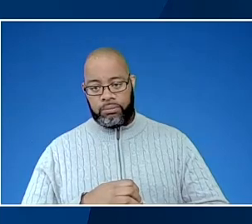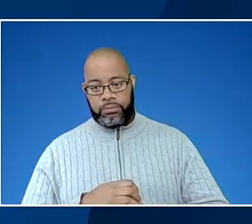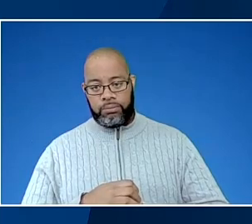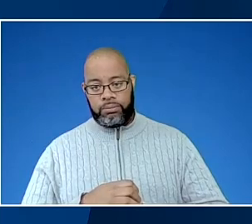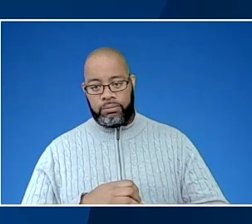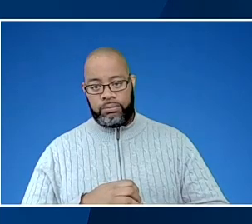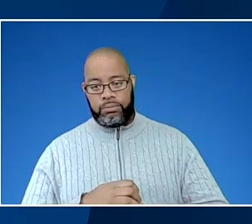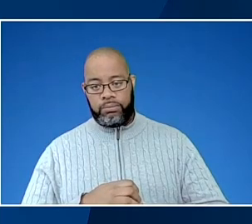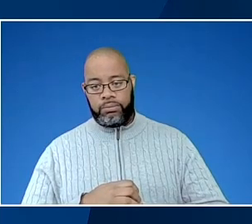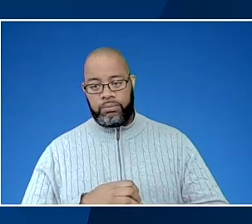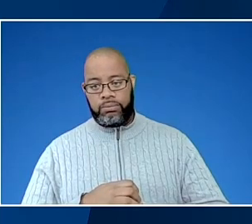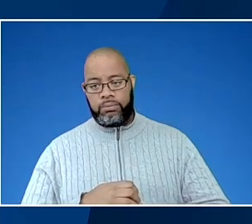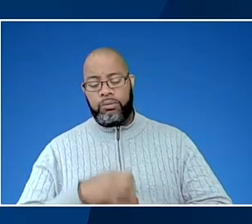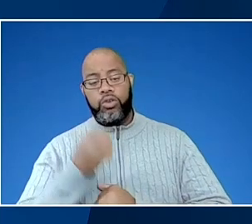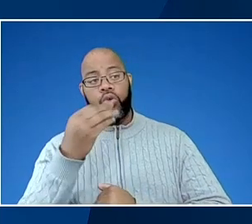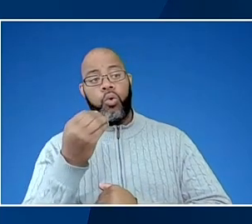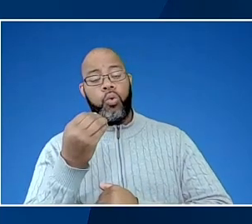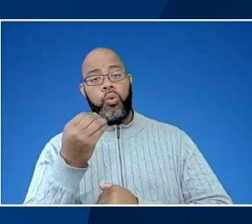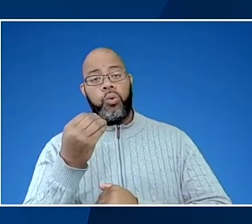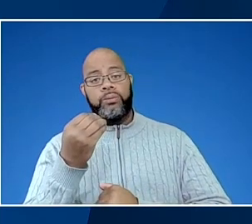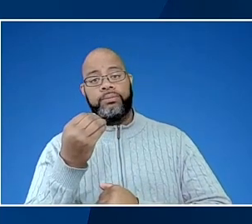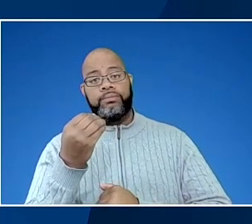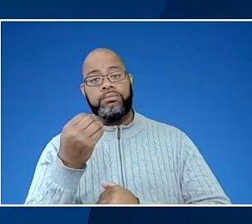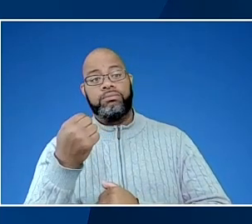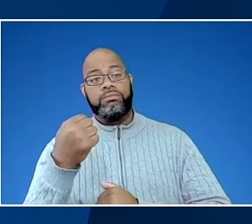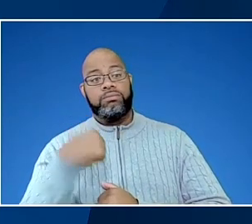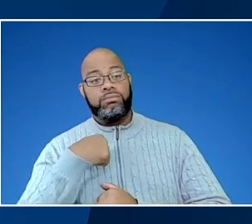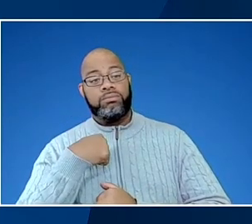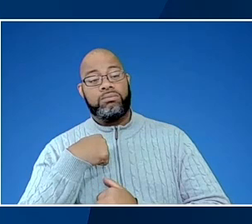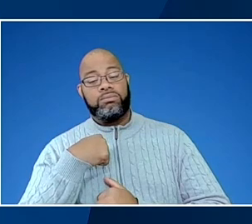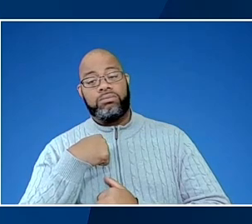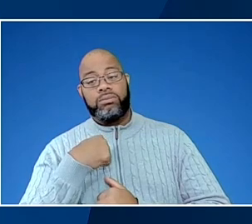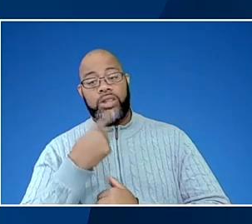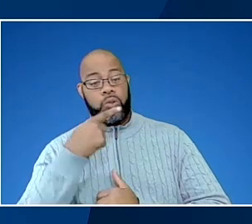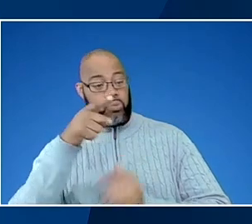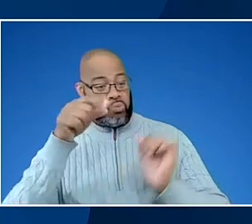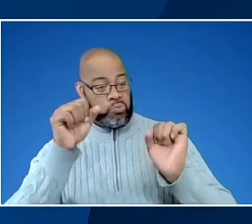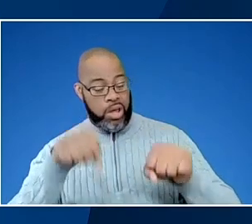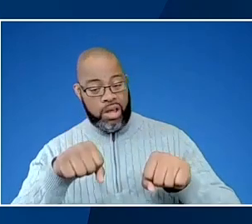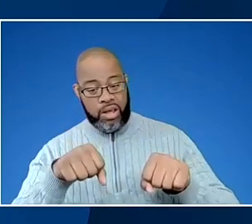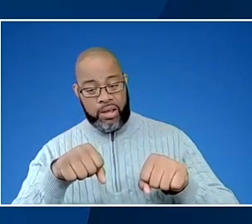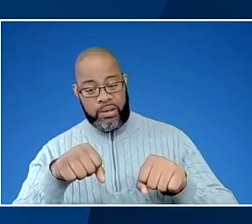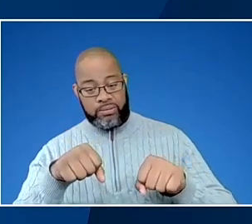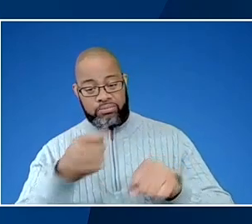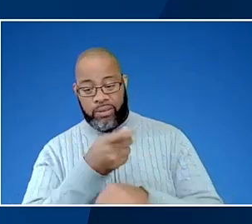So, you know, I said, you know that you can- several times even today that, you